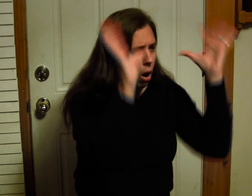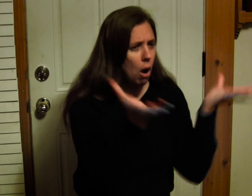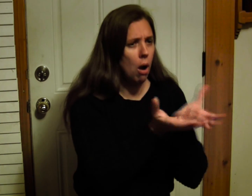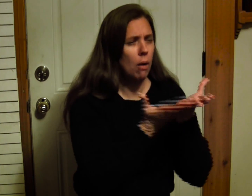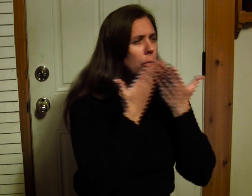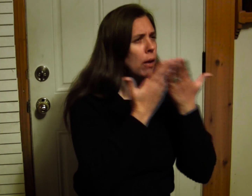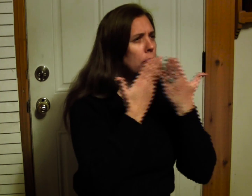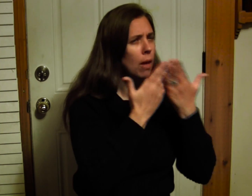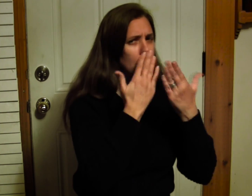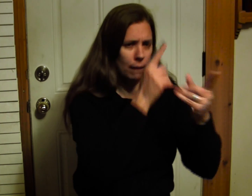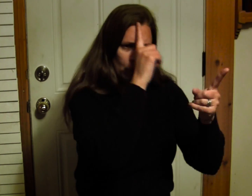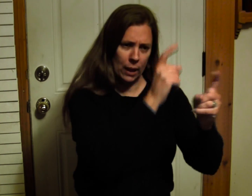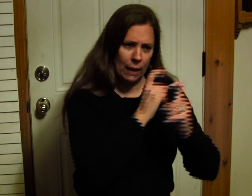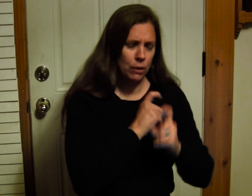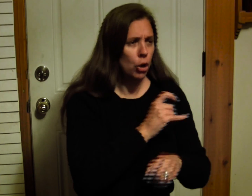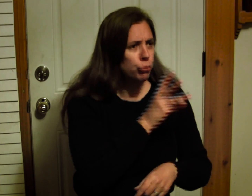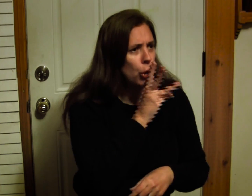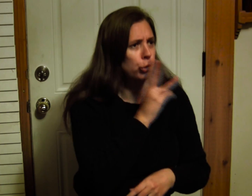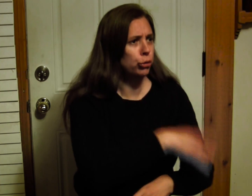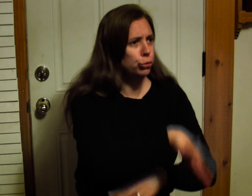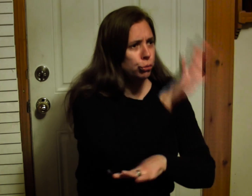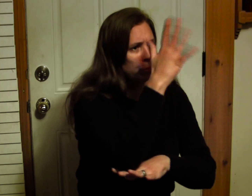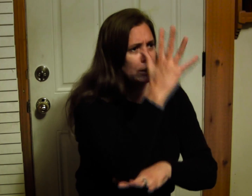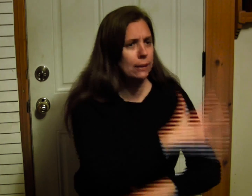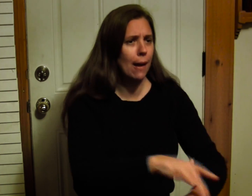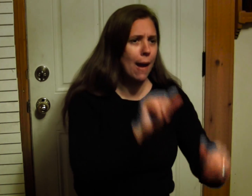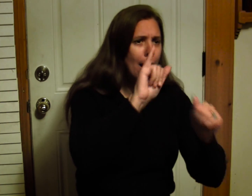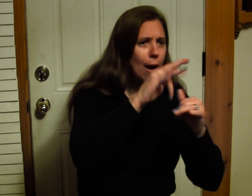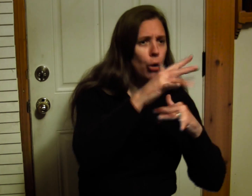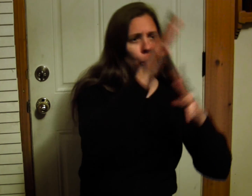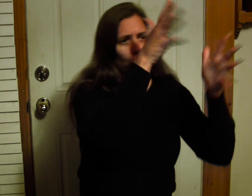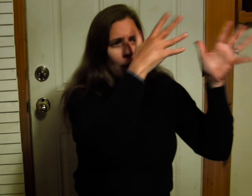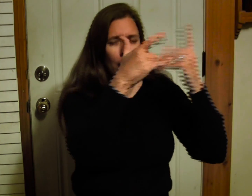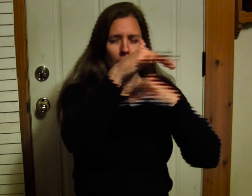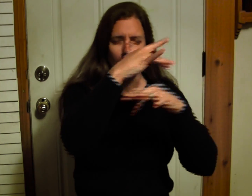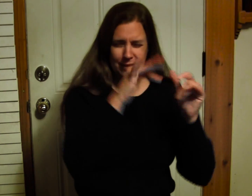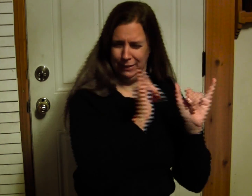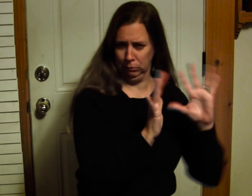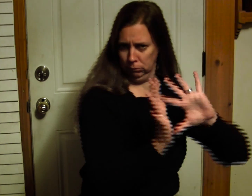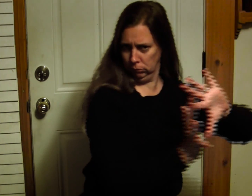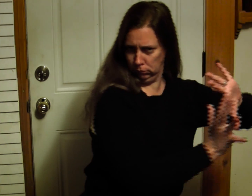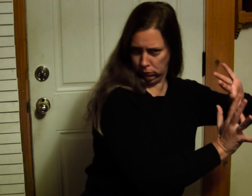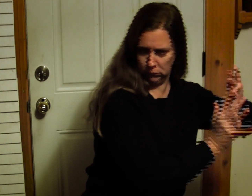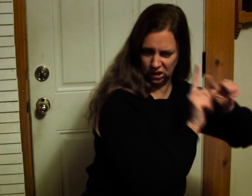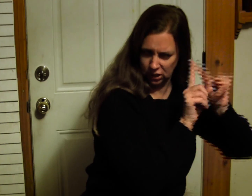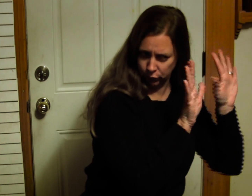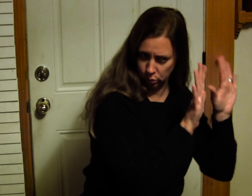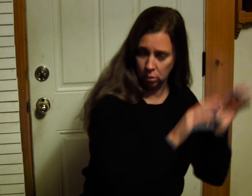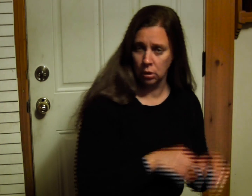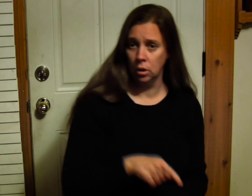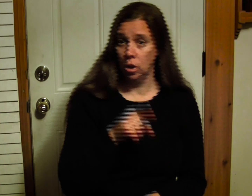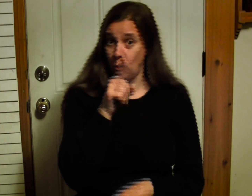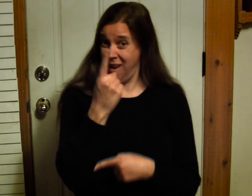To thank the Creator for giving us water, trees, air, and so on, so those are the two perspectives.